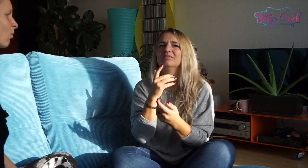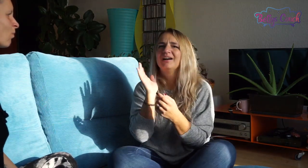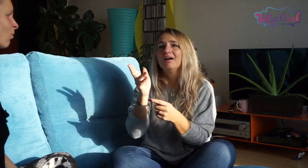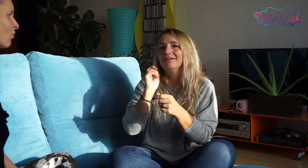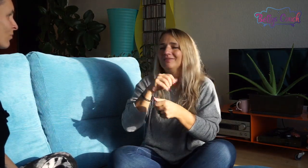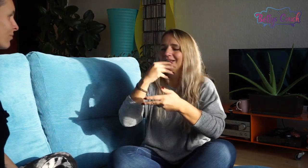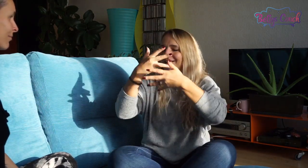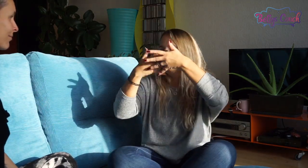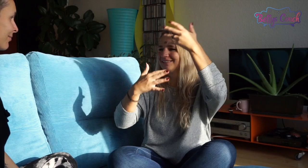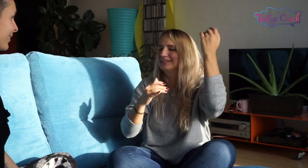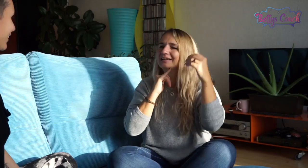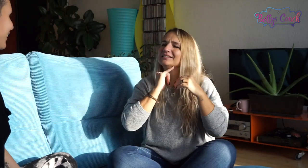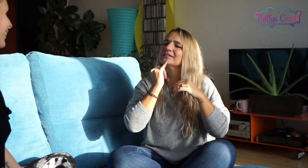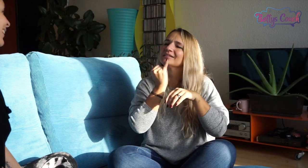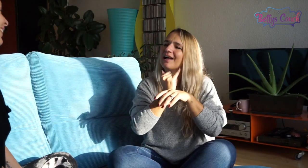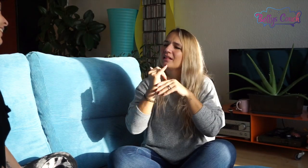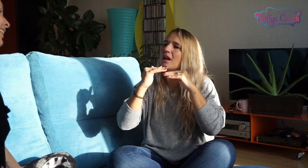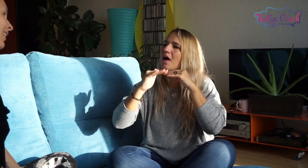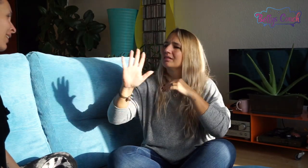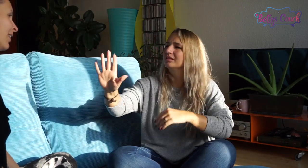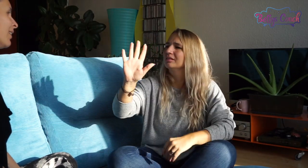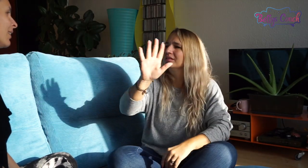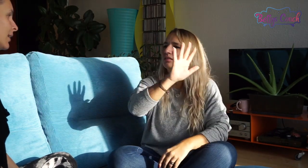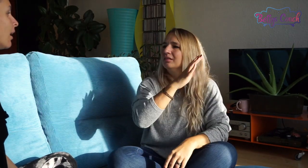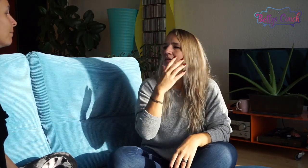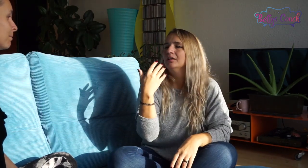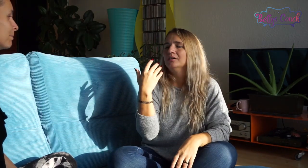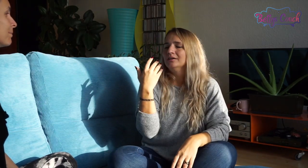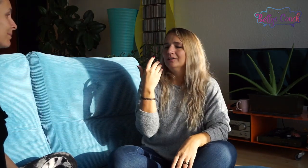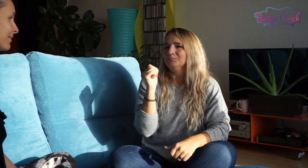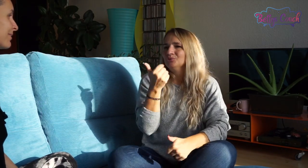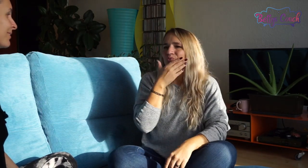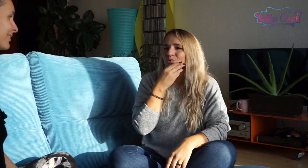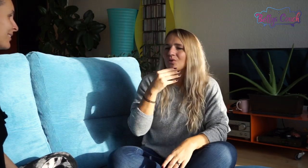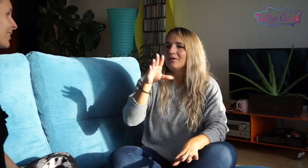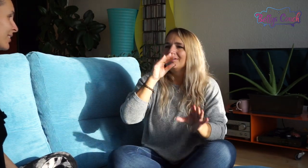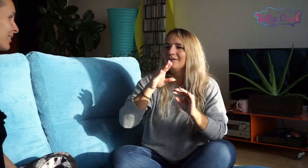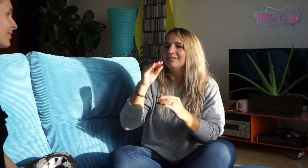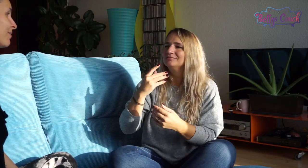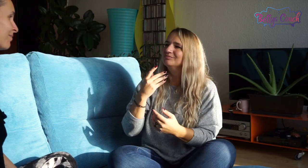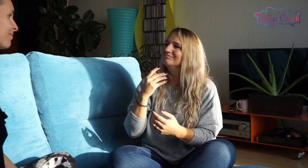Yes, I could go on and on. There were so many good experiences in every country.